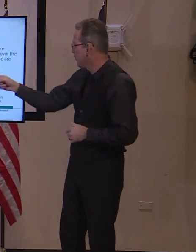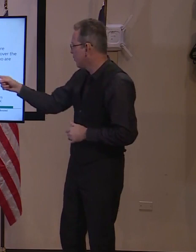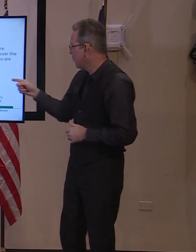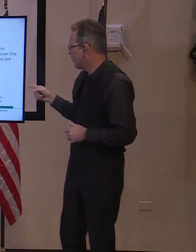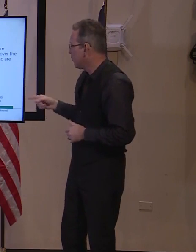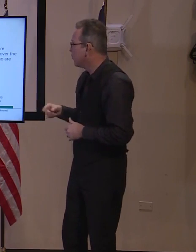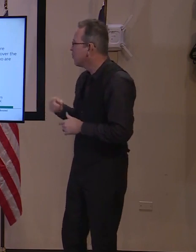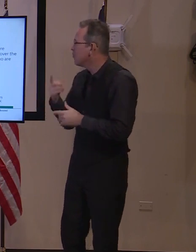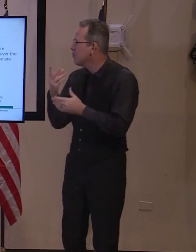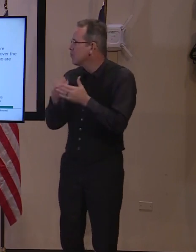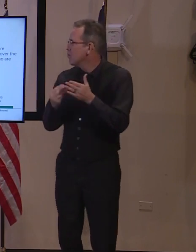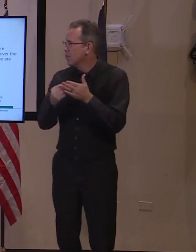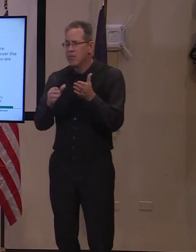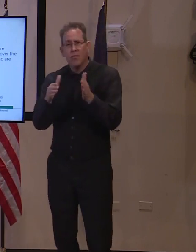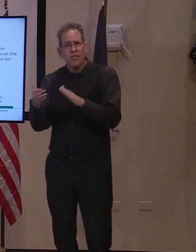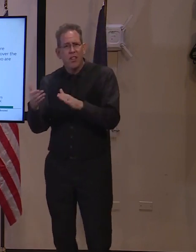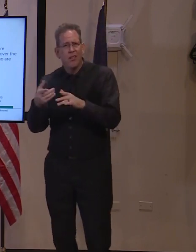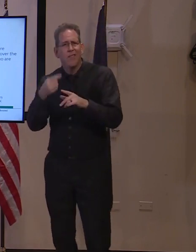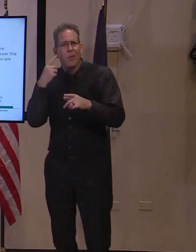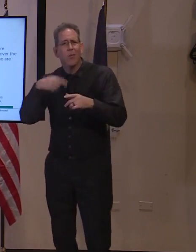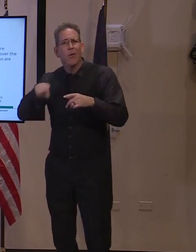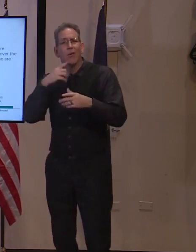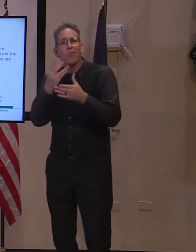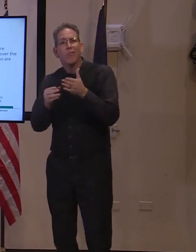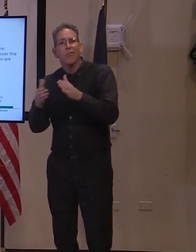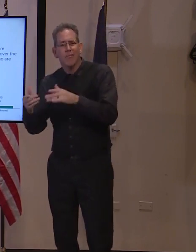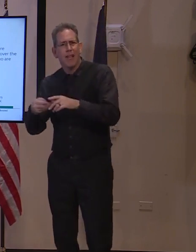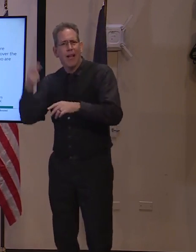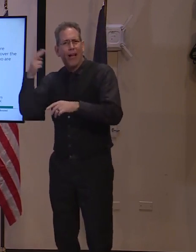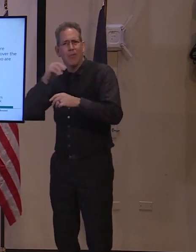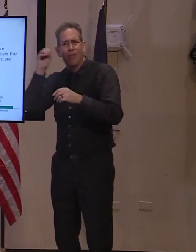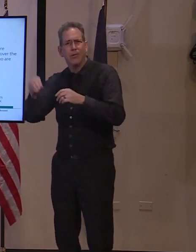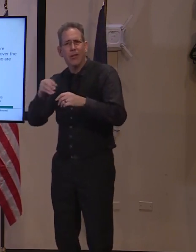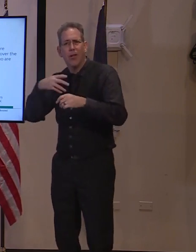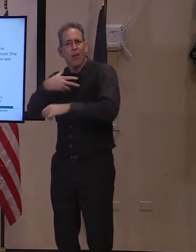the 18 and older population, uh, and similarly looking at the last six weeks,